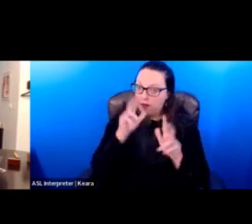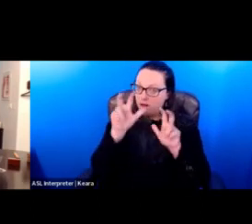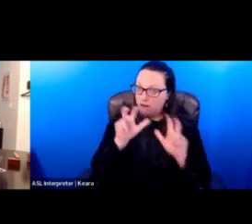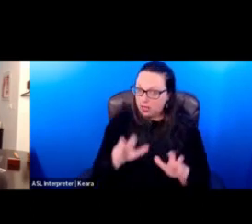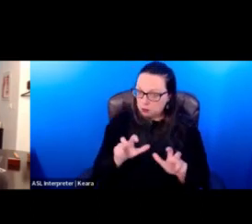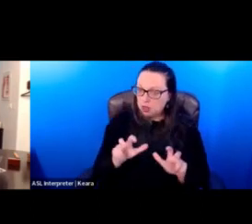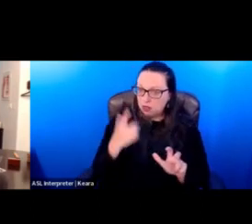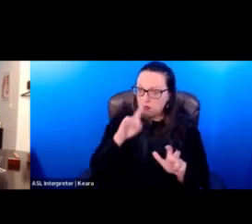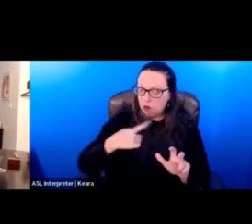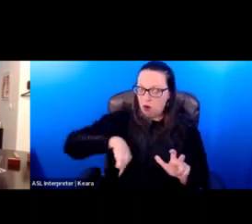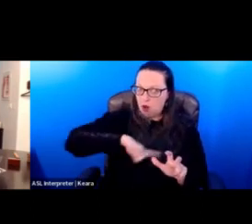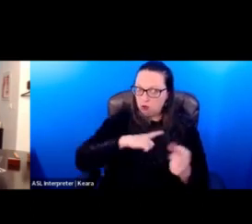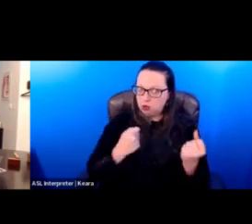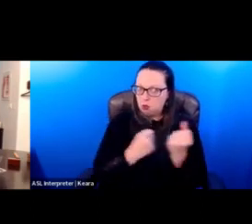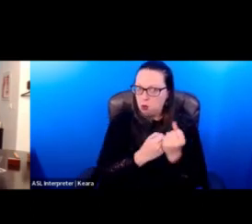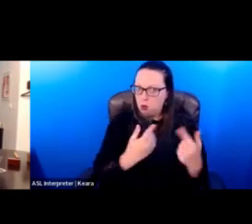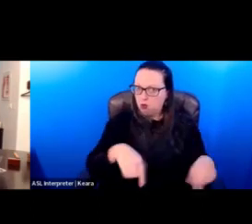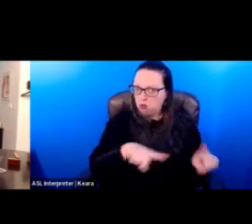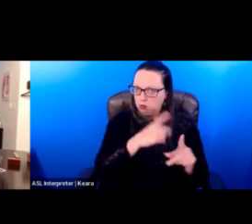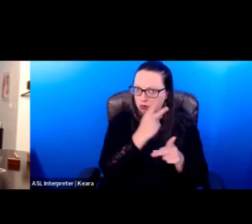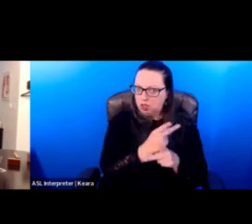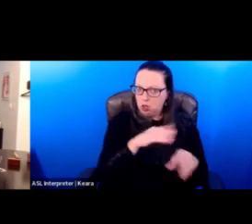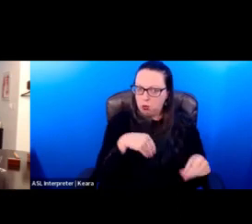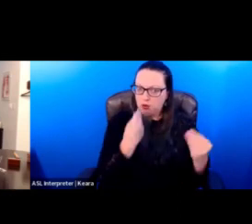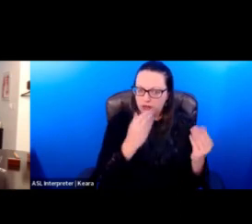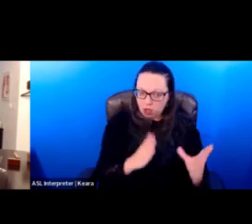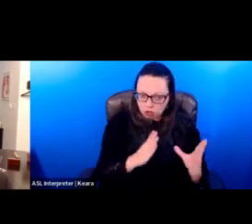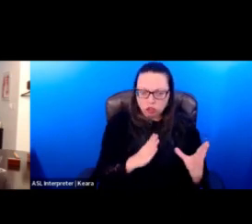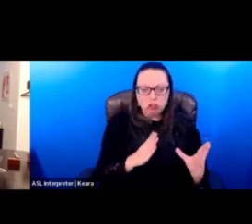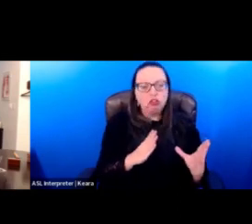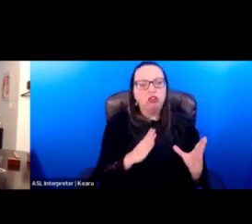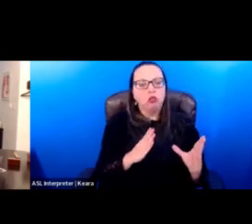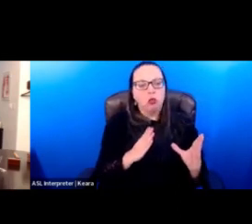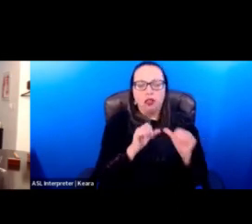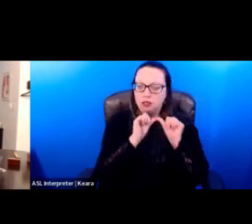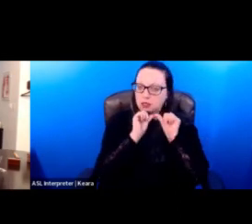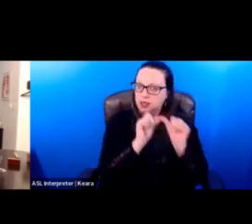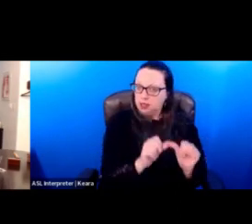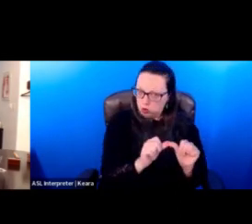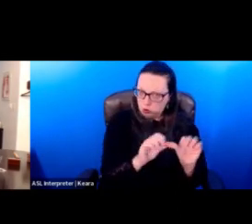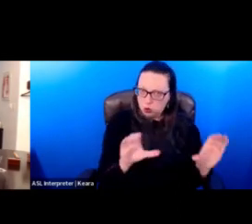support those caregivers, and allow them to continue to do what they want to do, which is to provide support to their